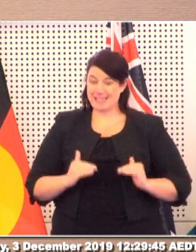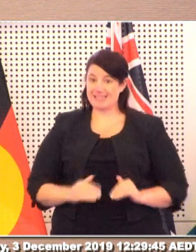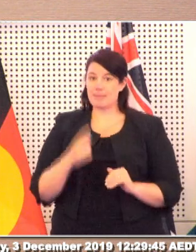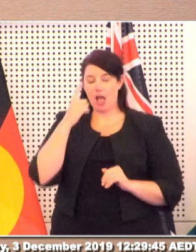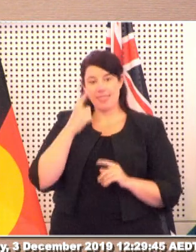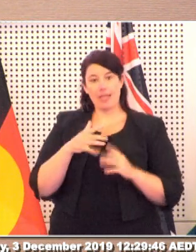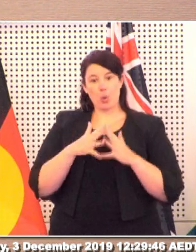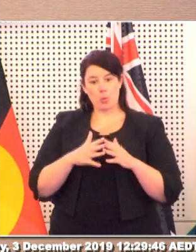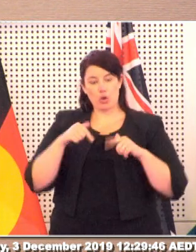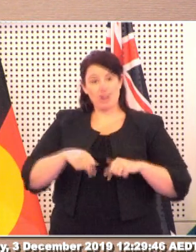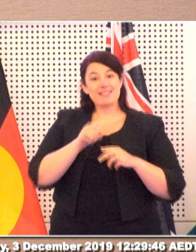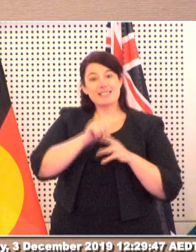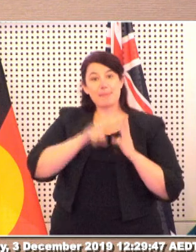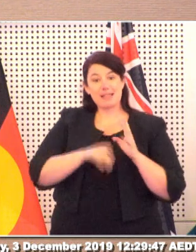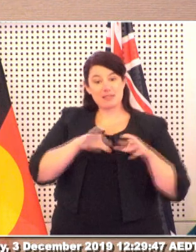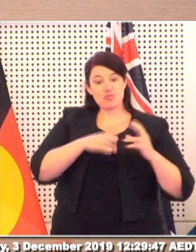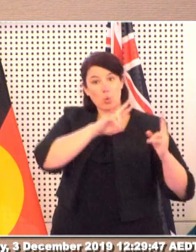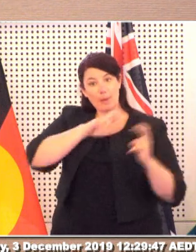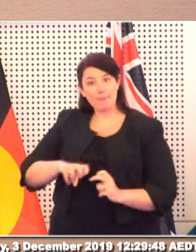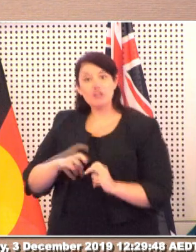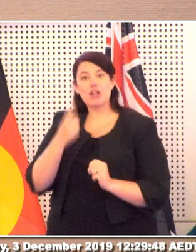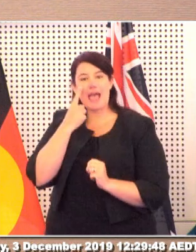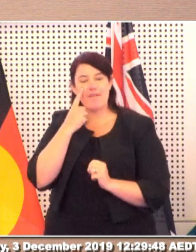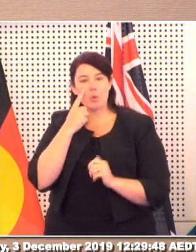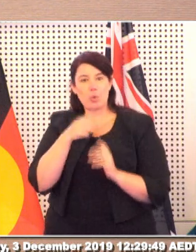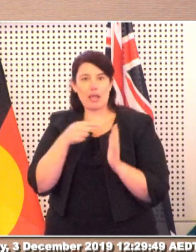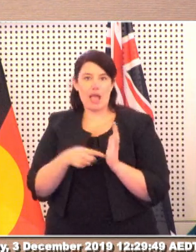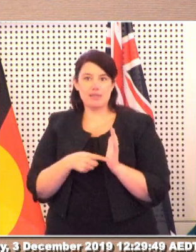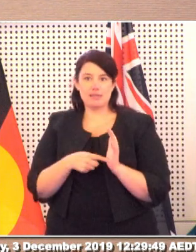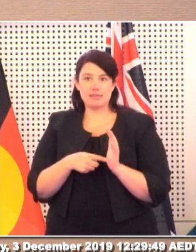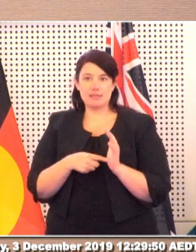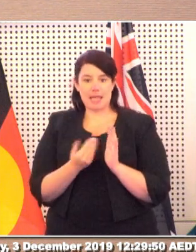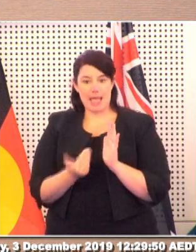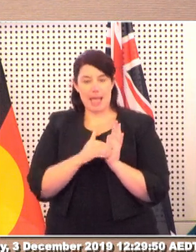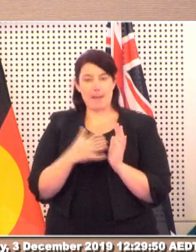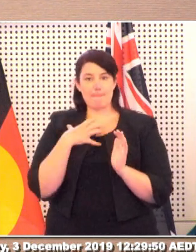there’s any merit in adding further practice standards, and a question about